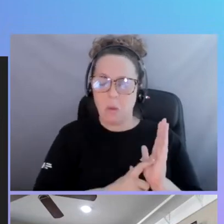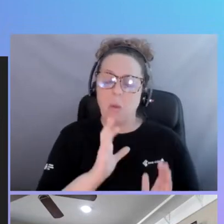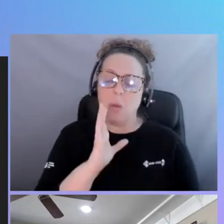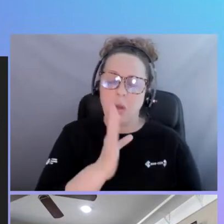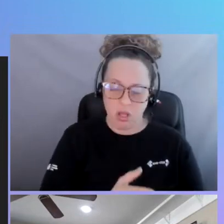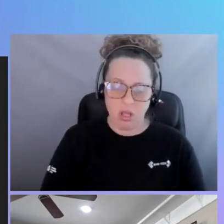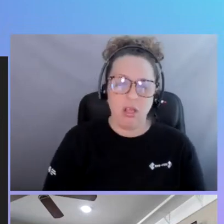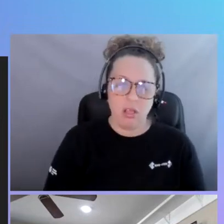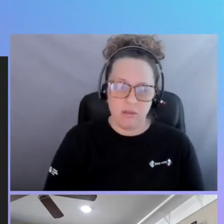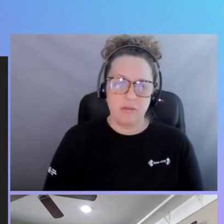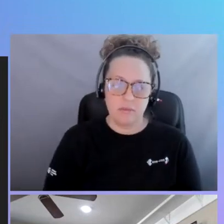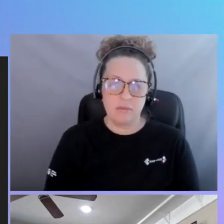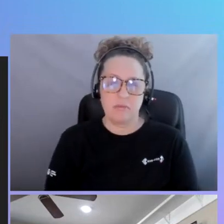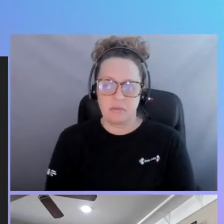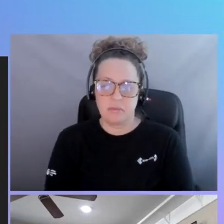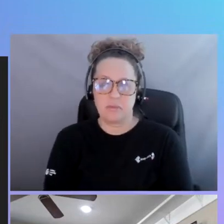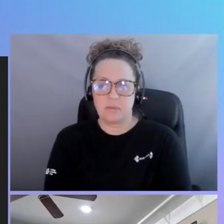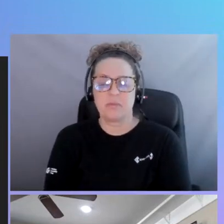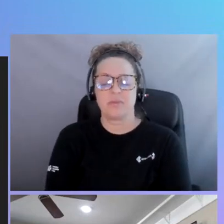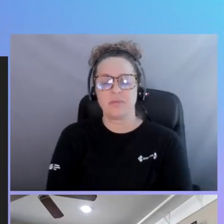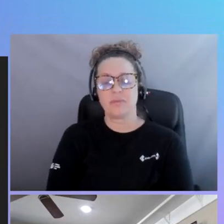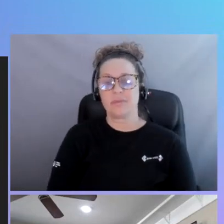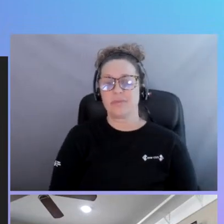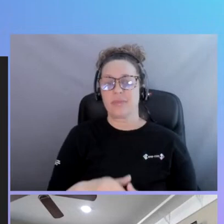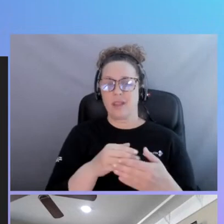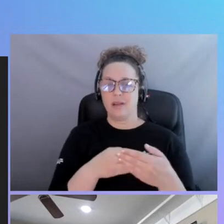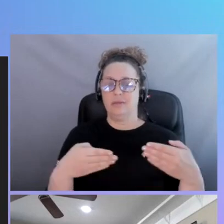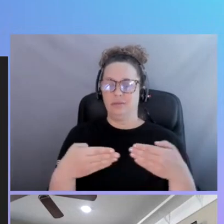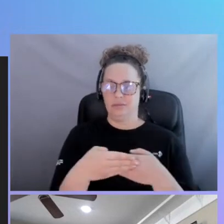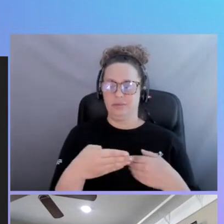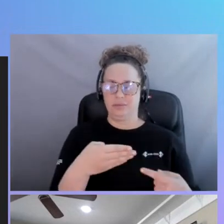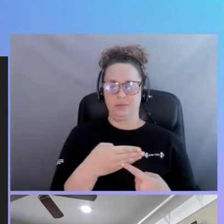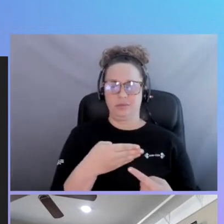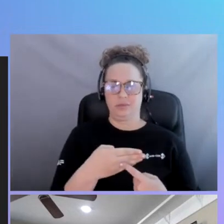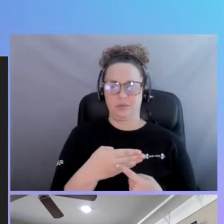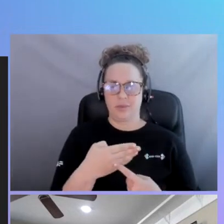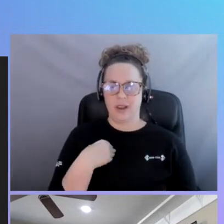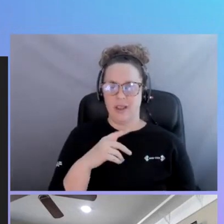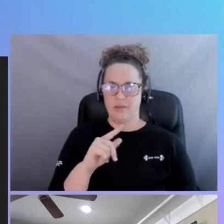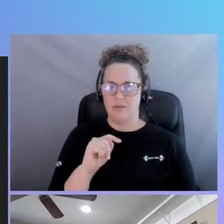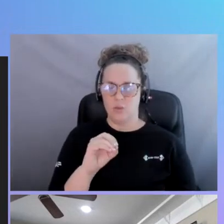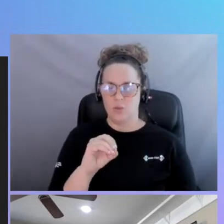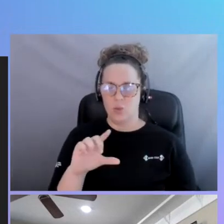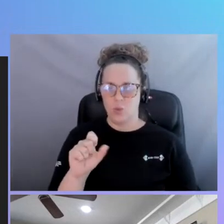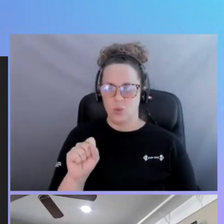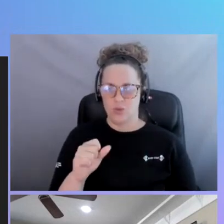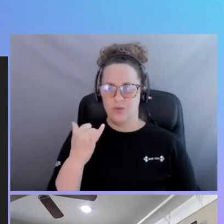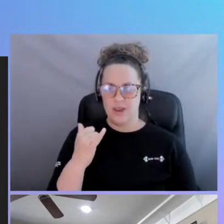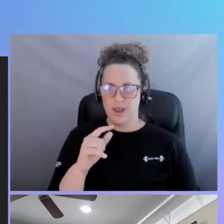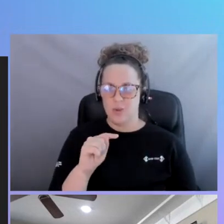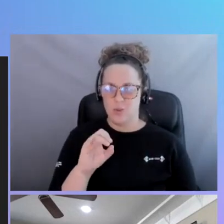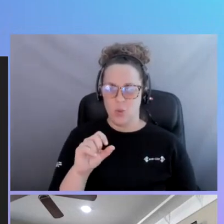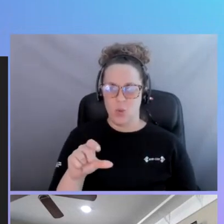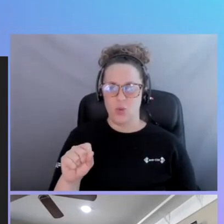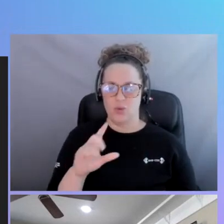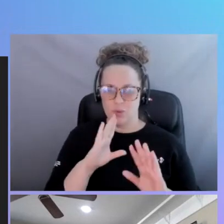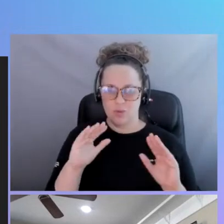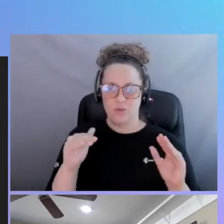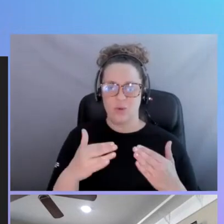great slide here, a bunch of tools. We're going to talk about some of the tools you're going to need to be successful at